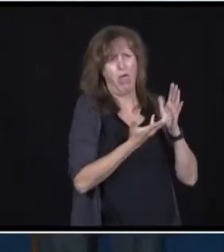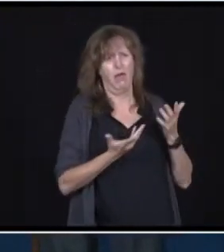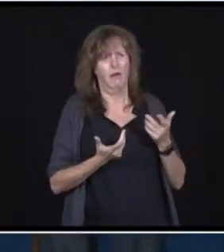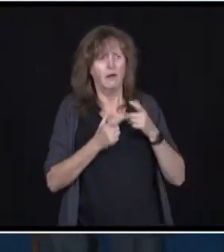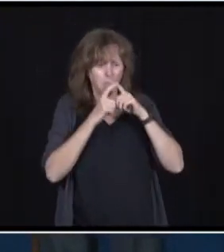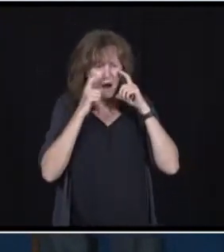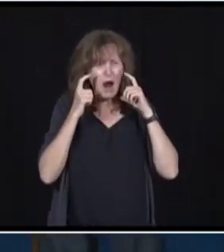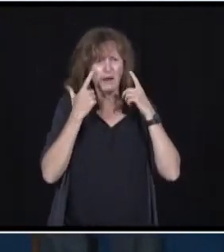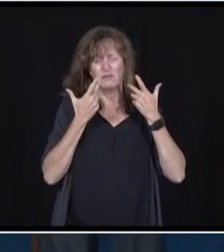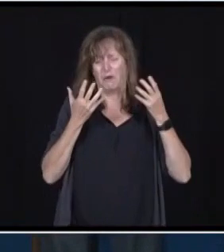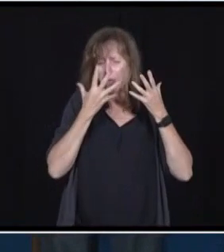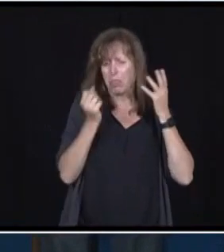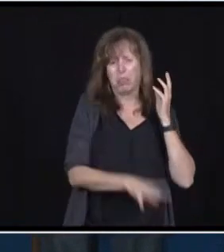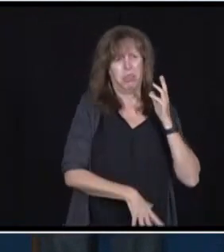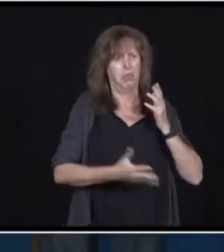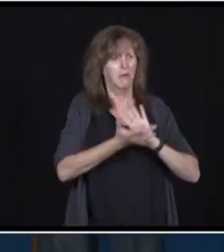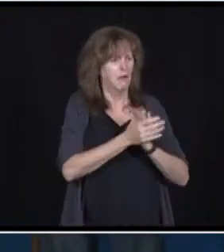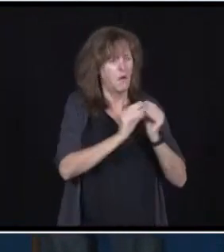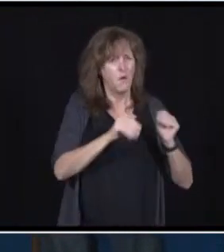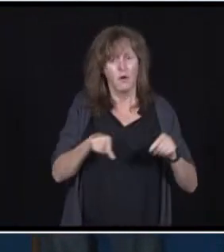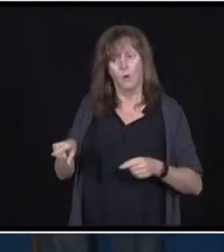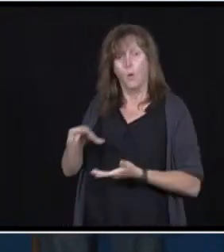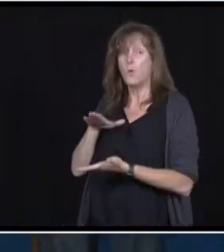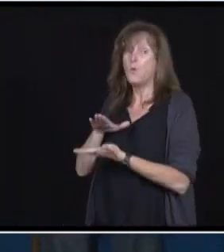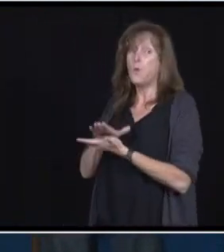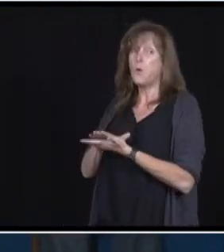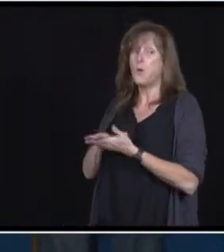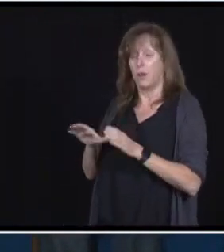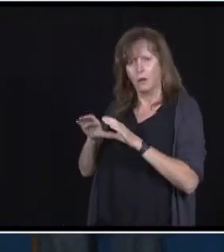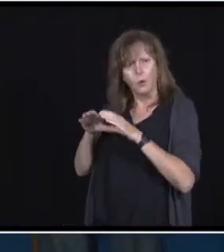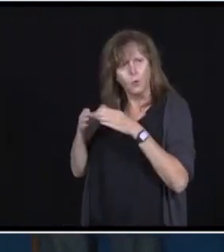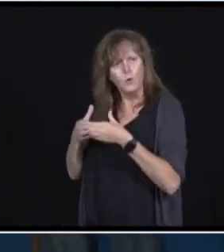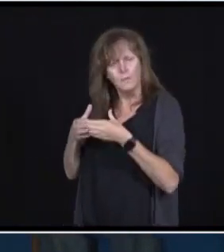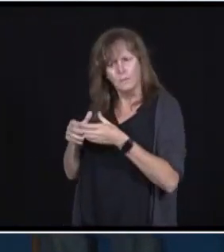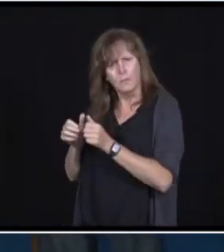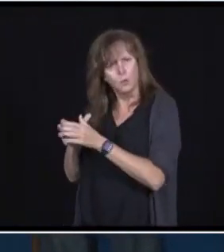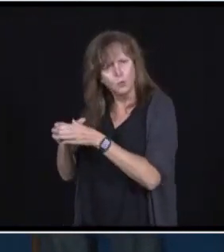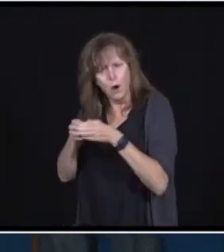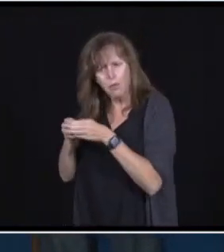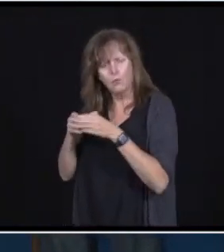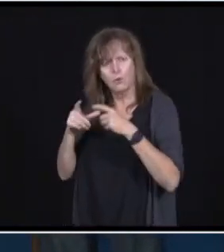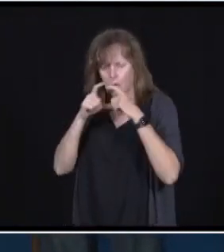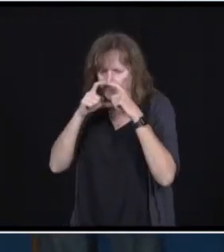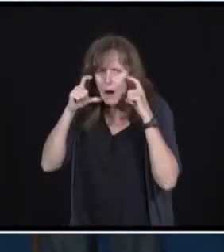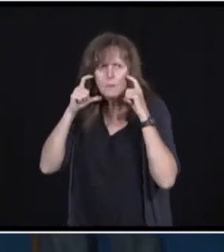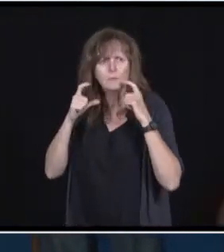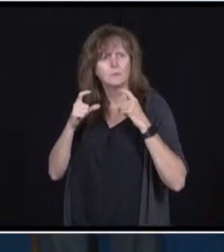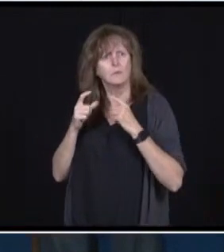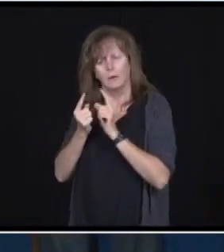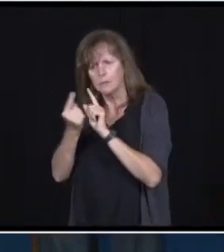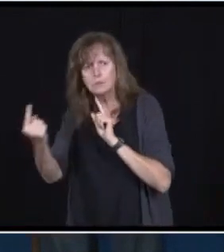We are talking about an entirely different situation between the plan that is been set up in our schools to